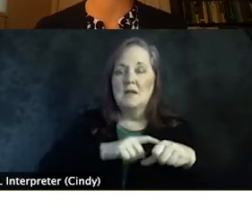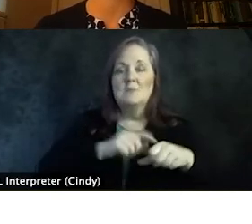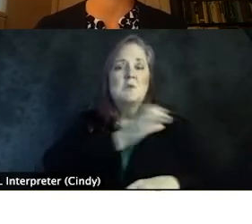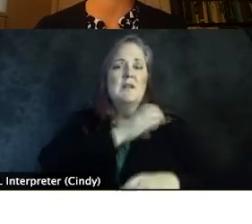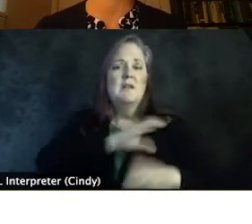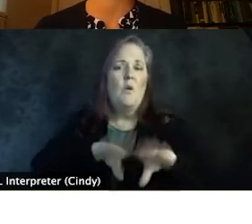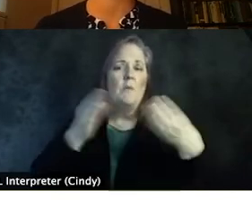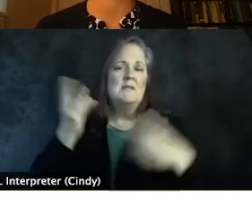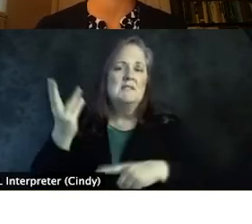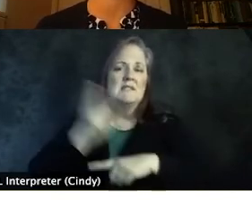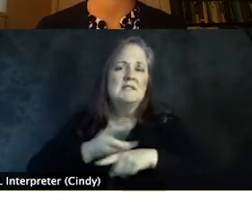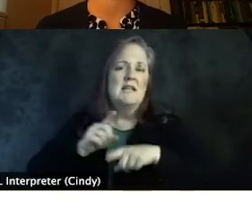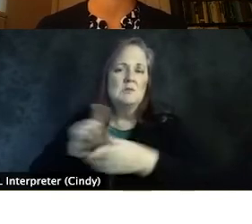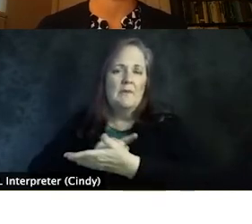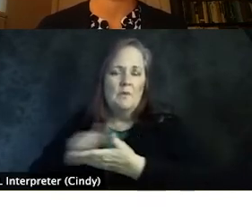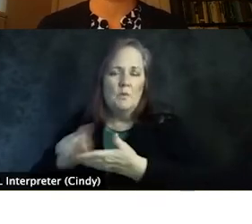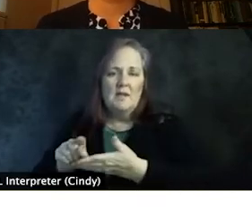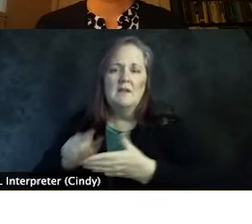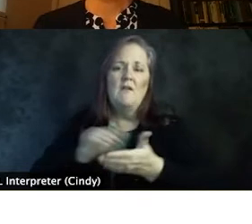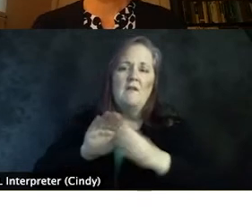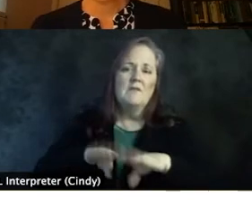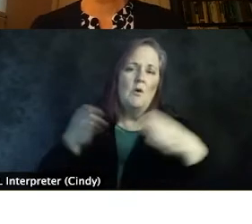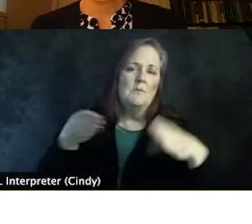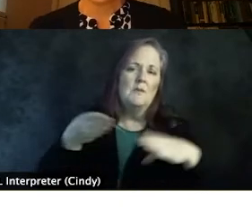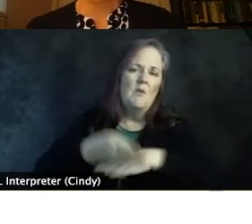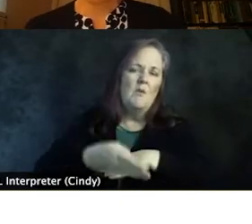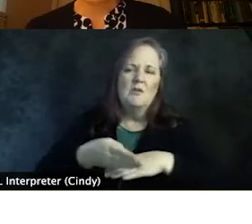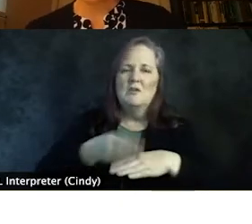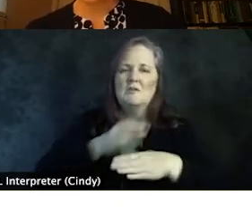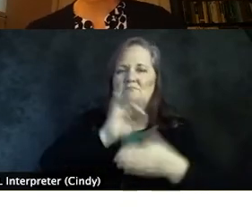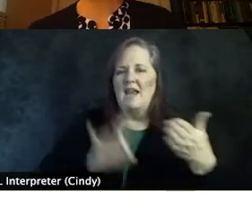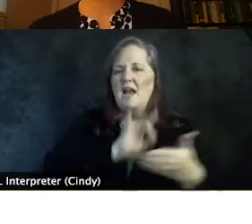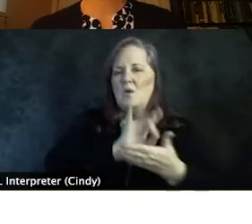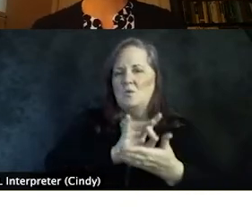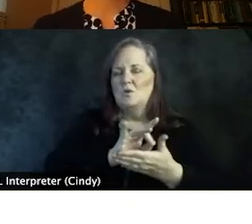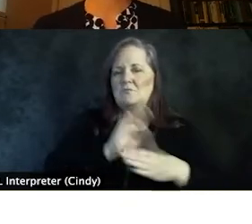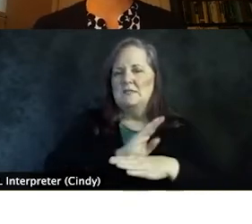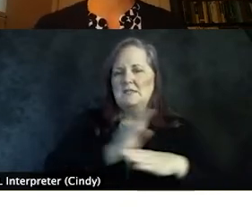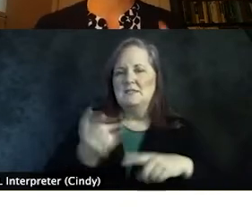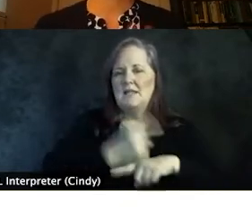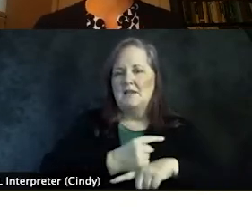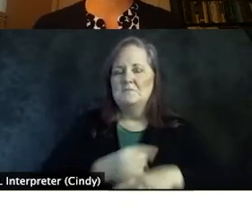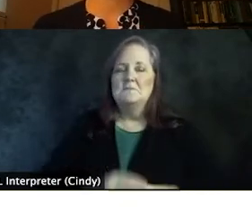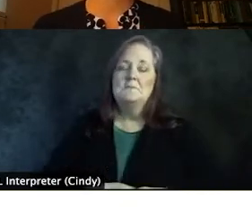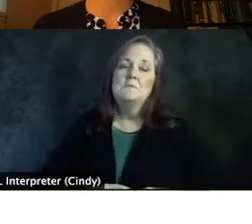or substantially reducing services. Now, because this measure would require clinics to have a doctor